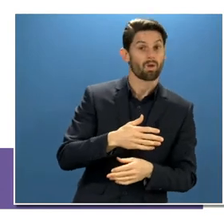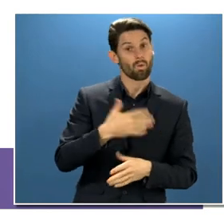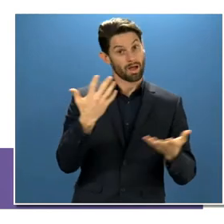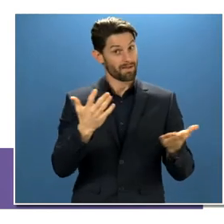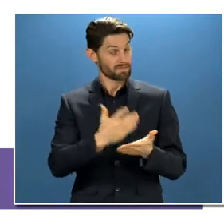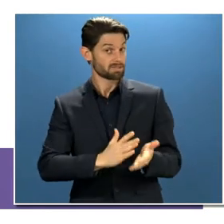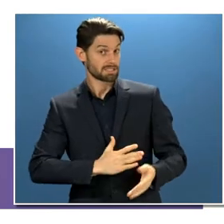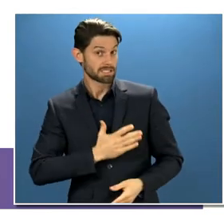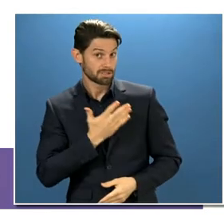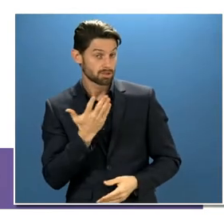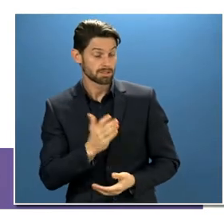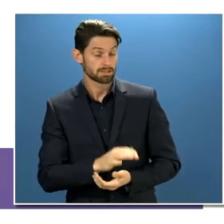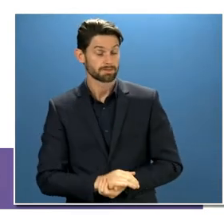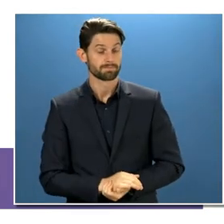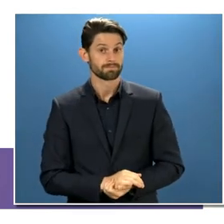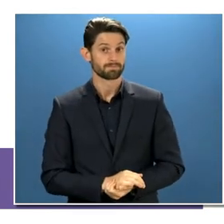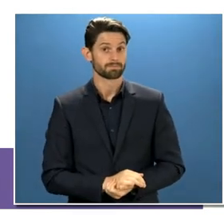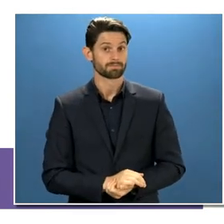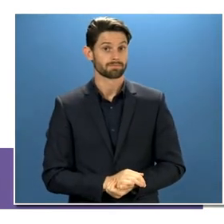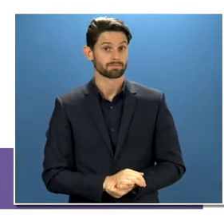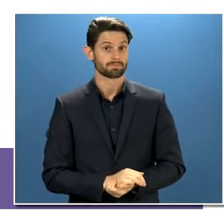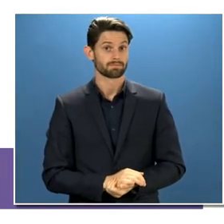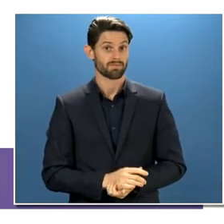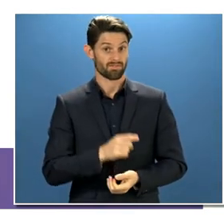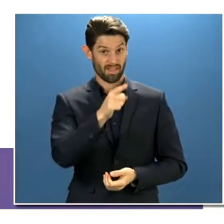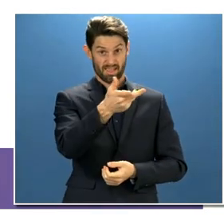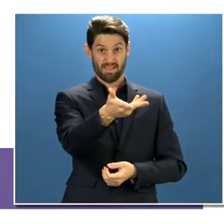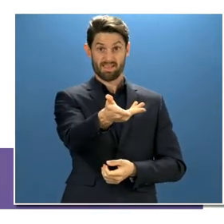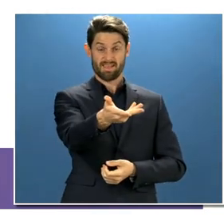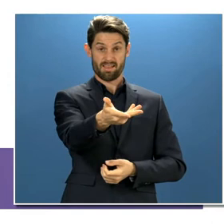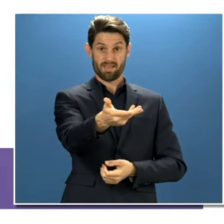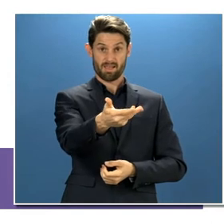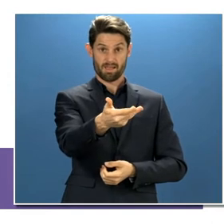One of the employments gave me a job at the cake shop because they thought,